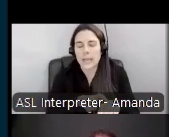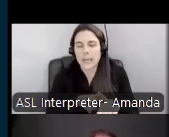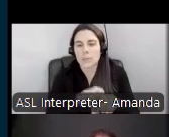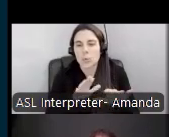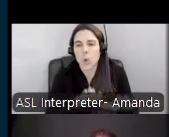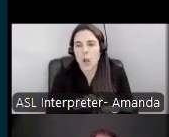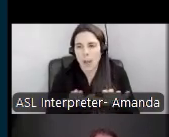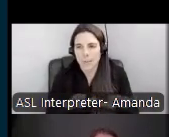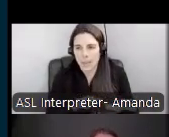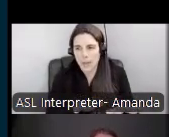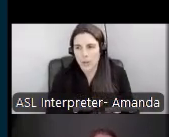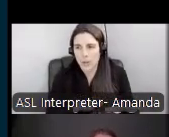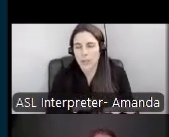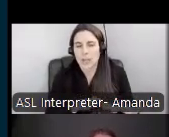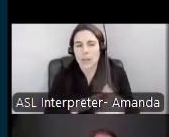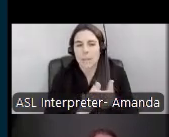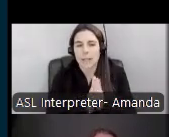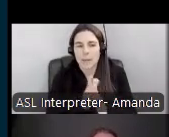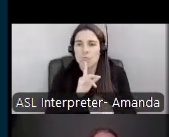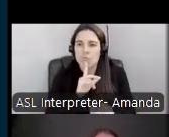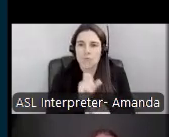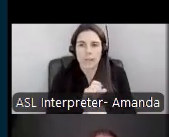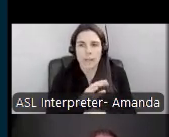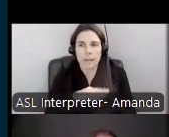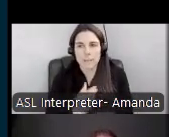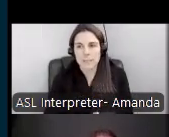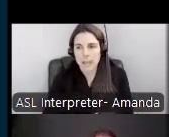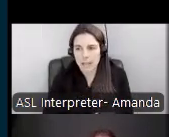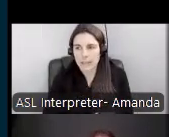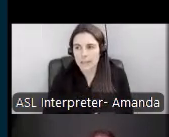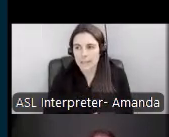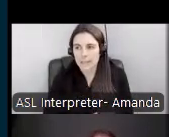So we get really upset, and they kind of are on it for a while.